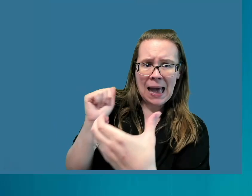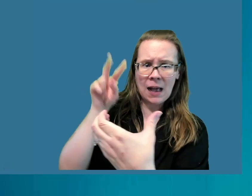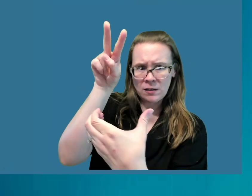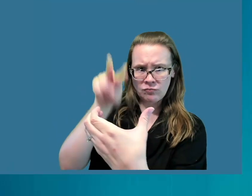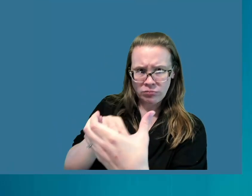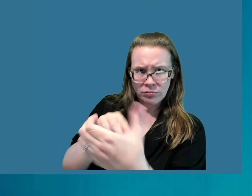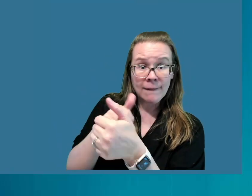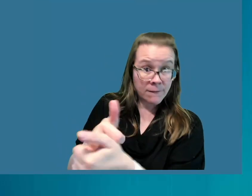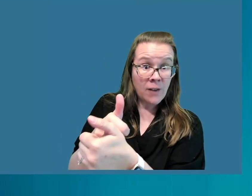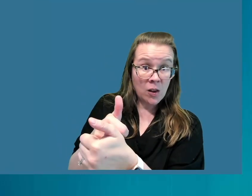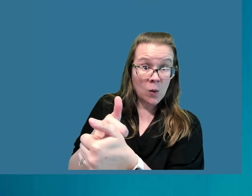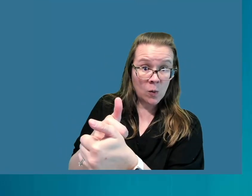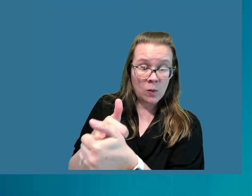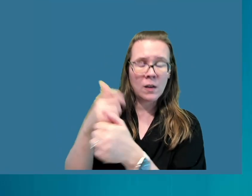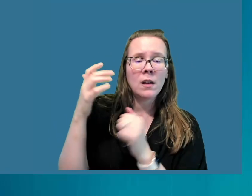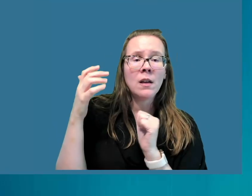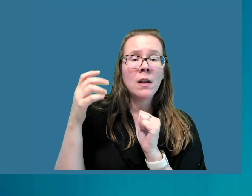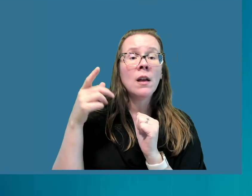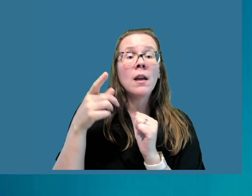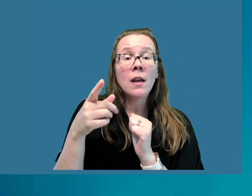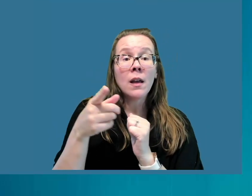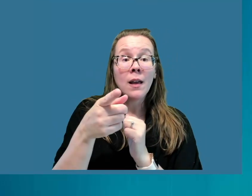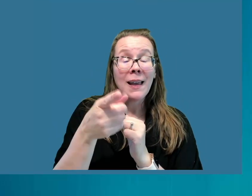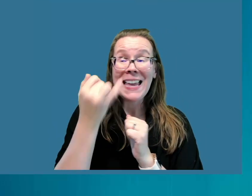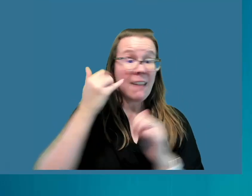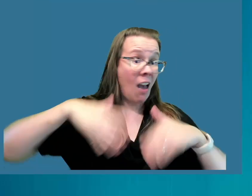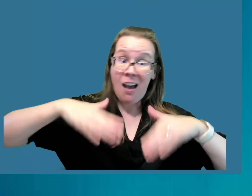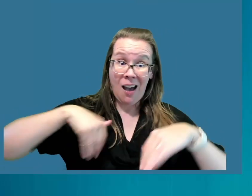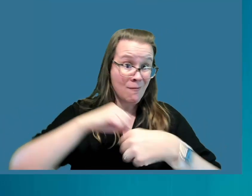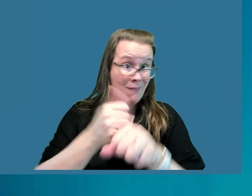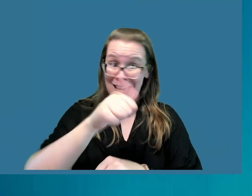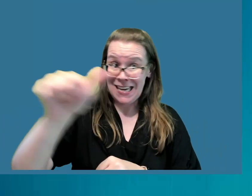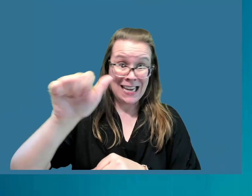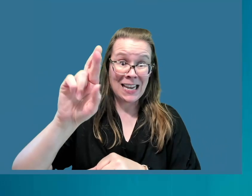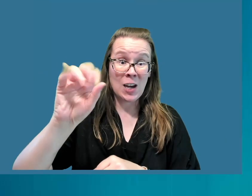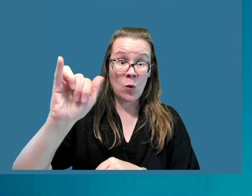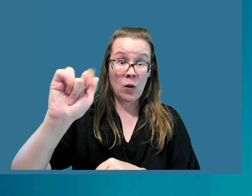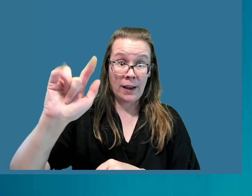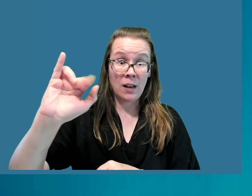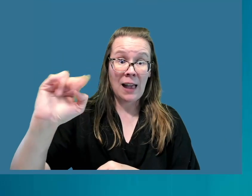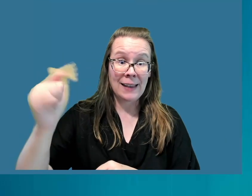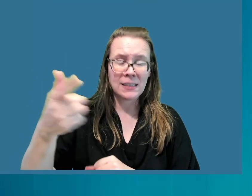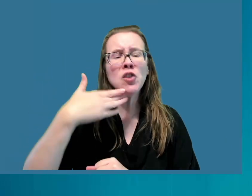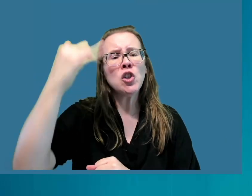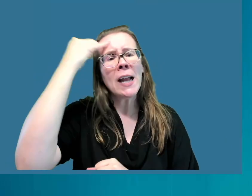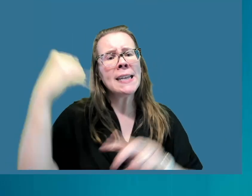the back. It's similar to Sweet Sugar Belle's, um, recipe; but the difference is her meringue